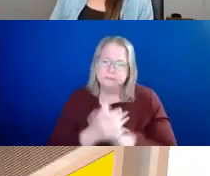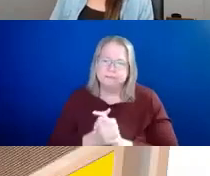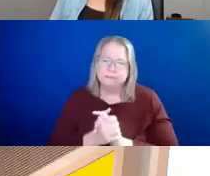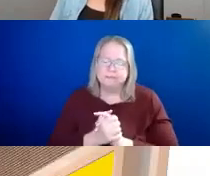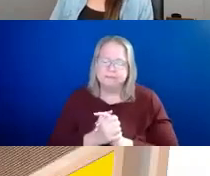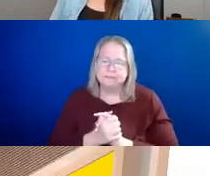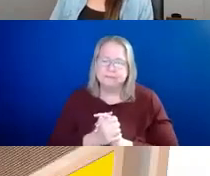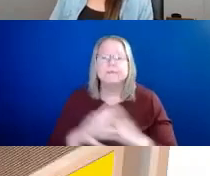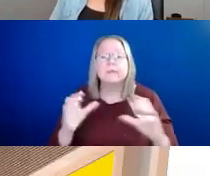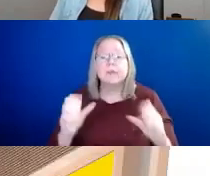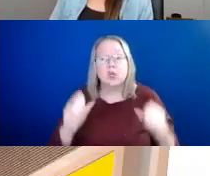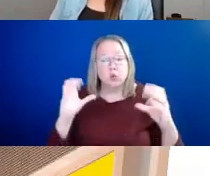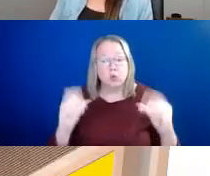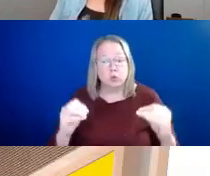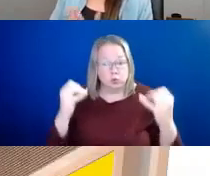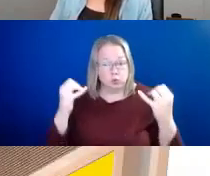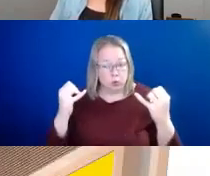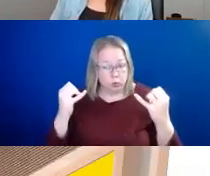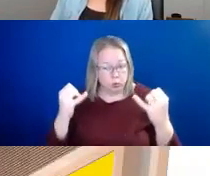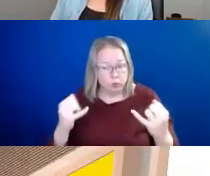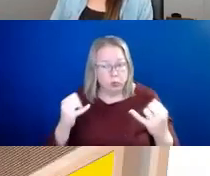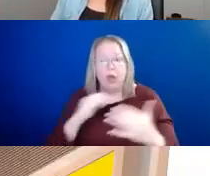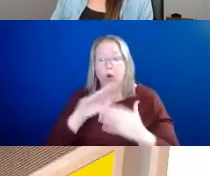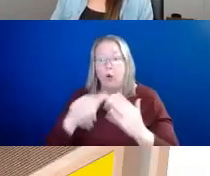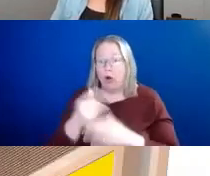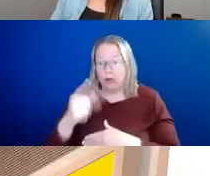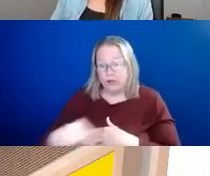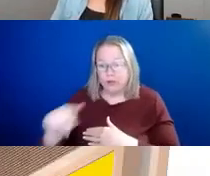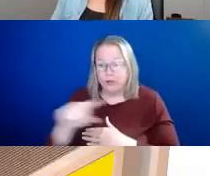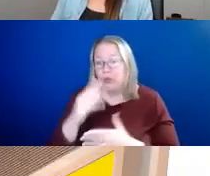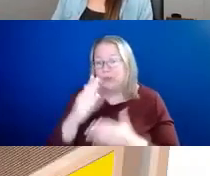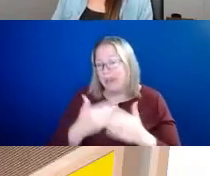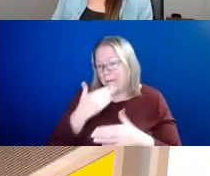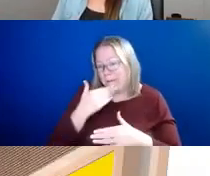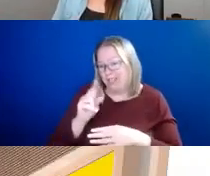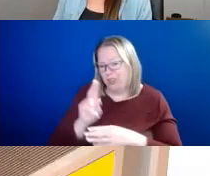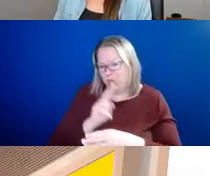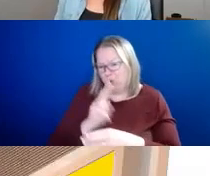12:55:19 I would like to just call if you 12:55:23 a few best practice tips. When you